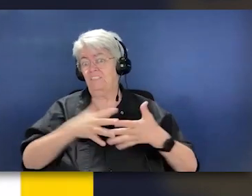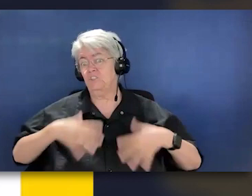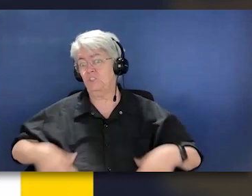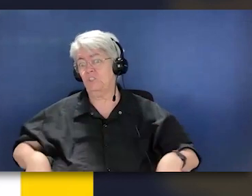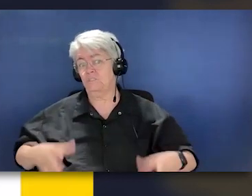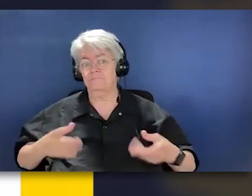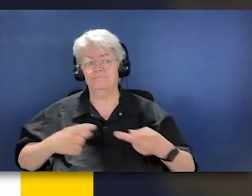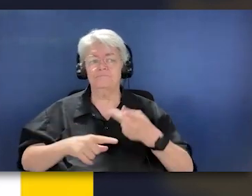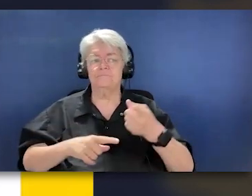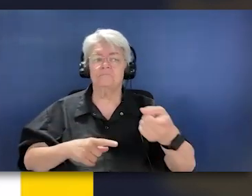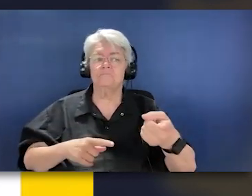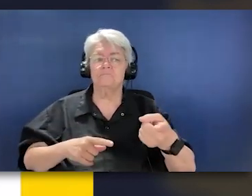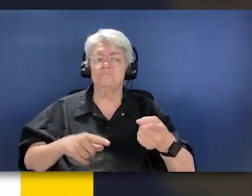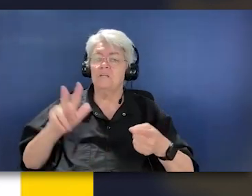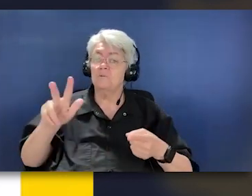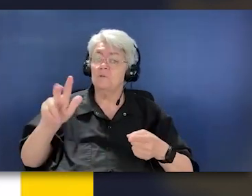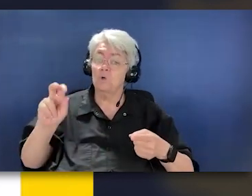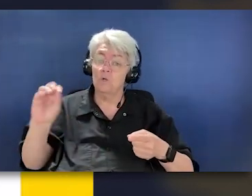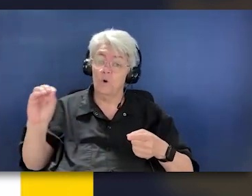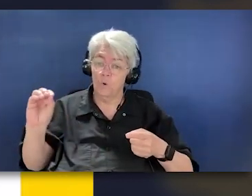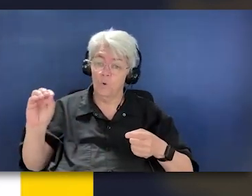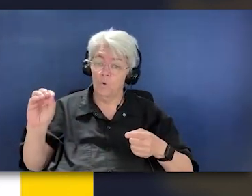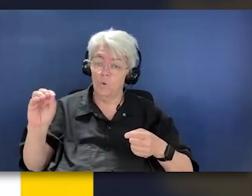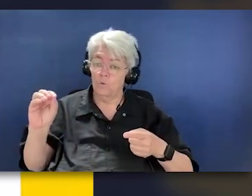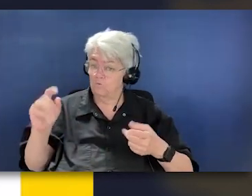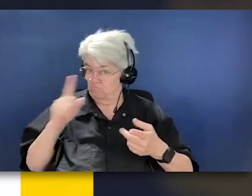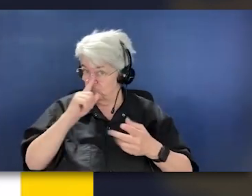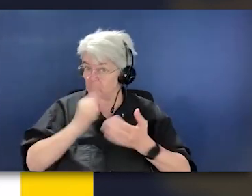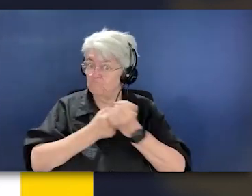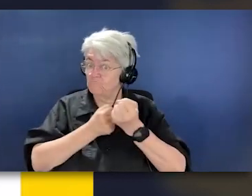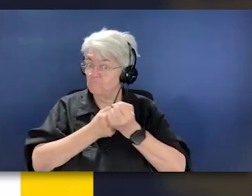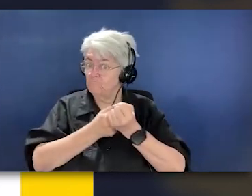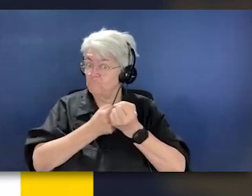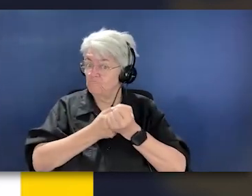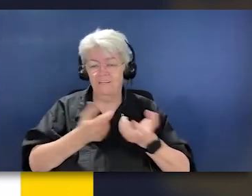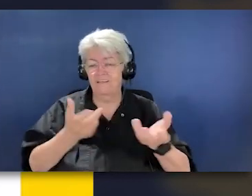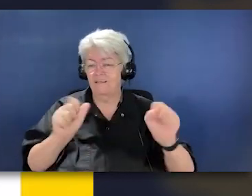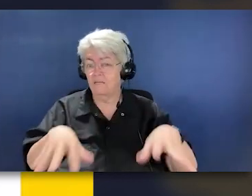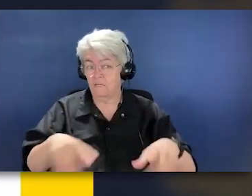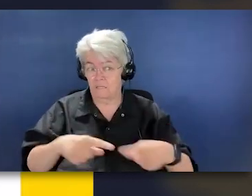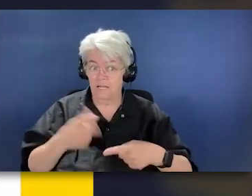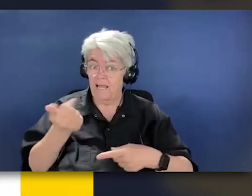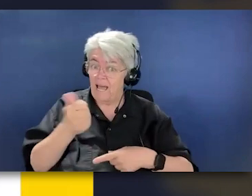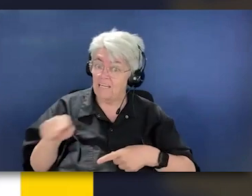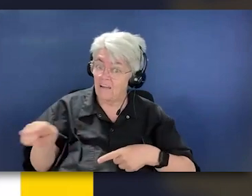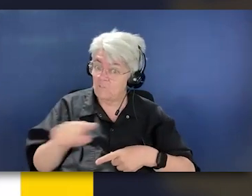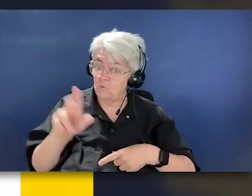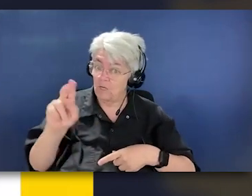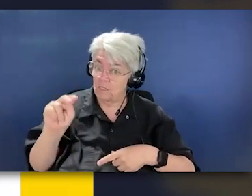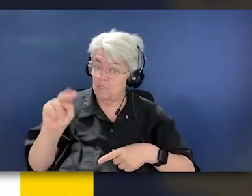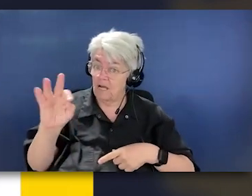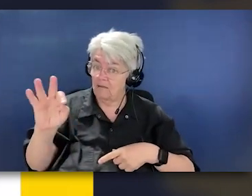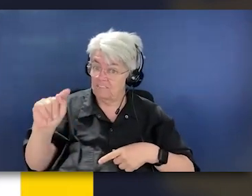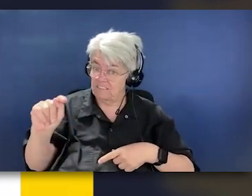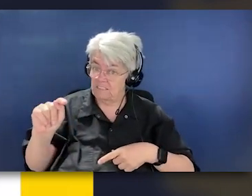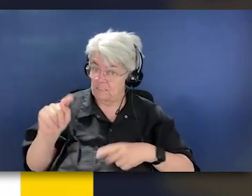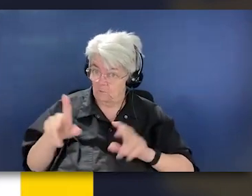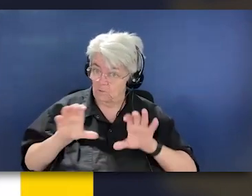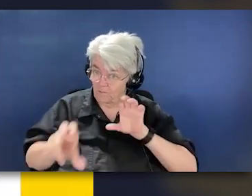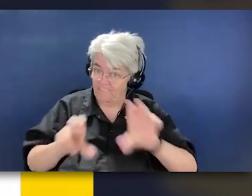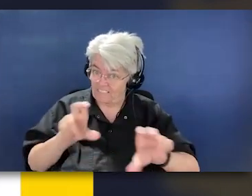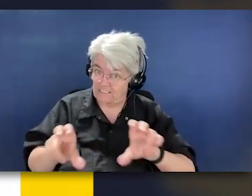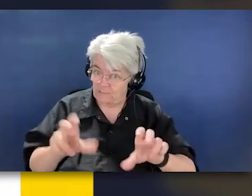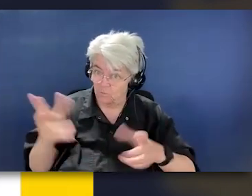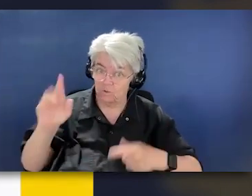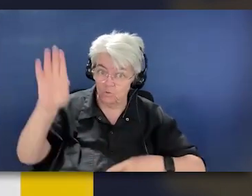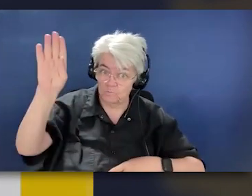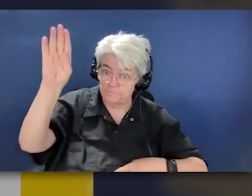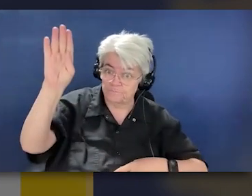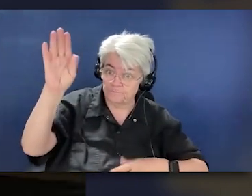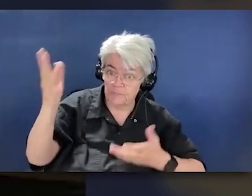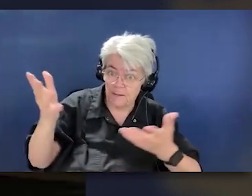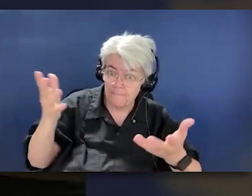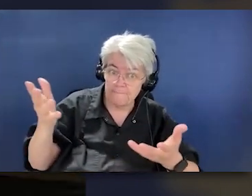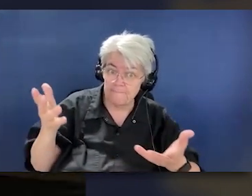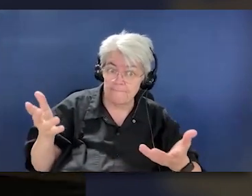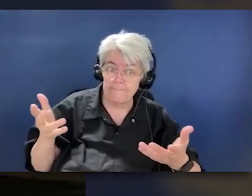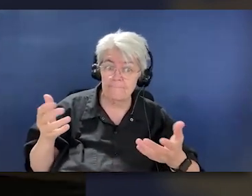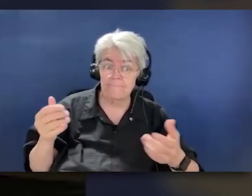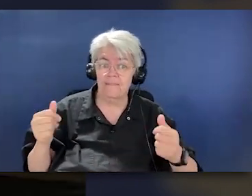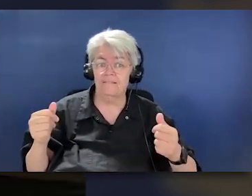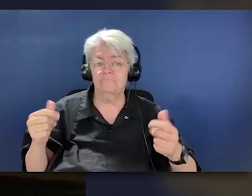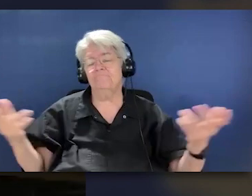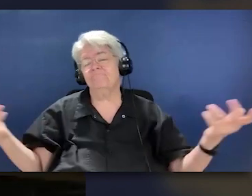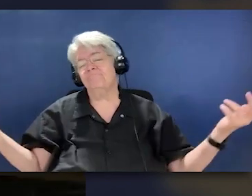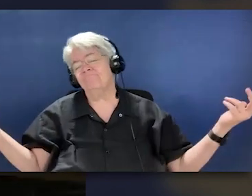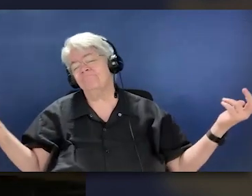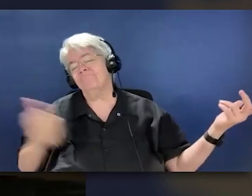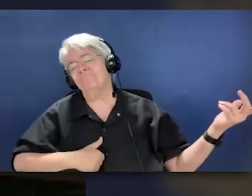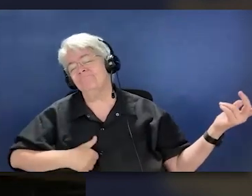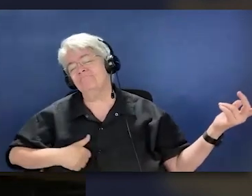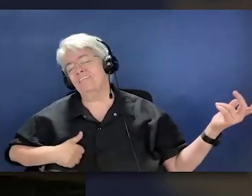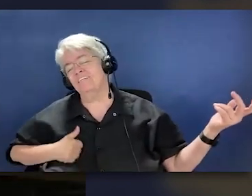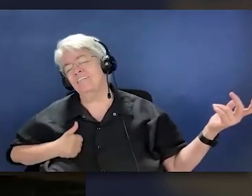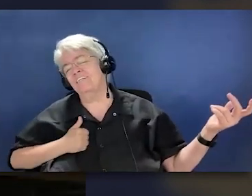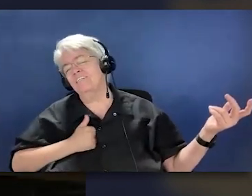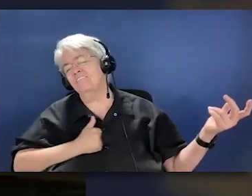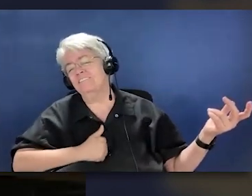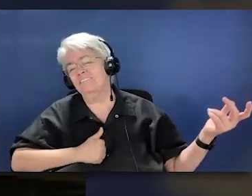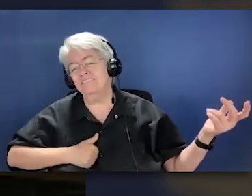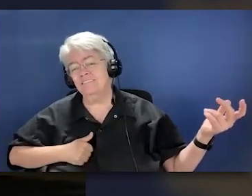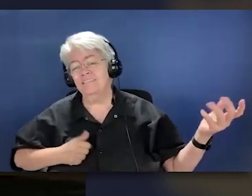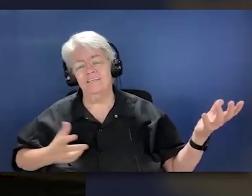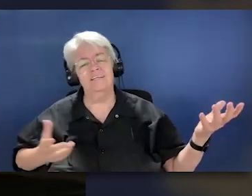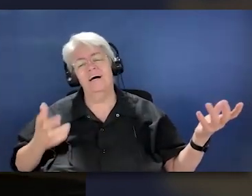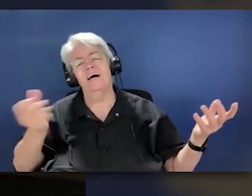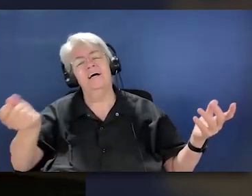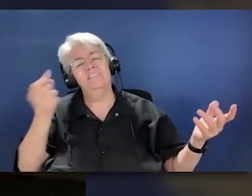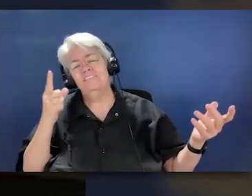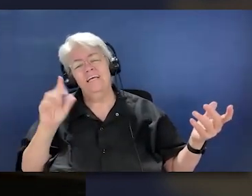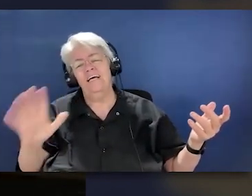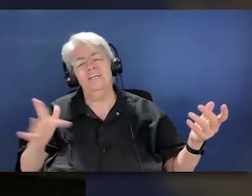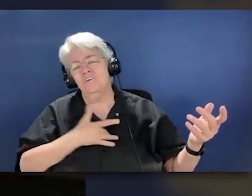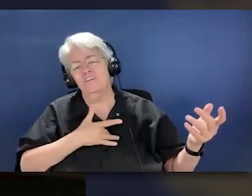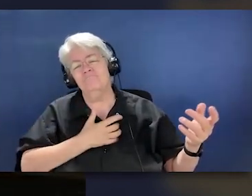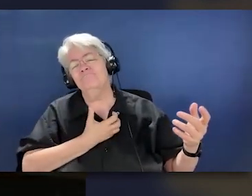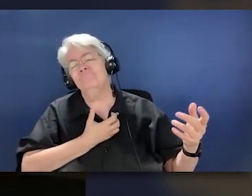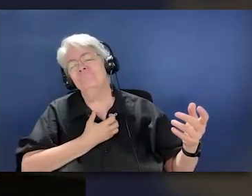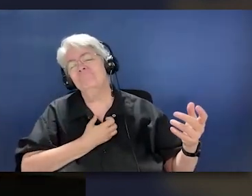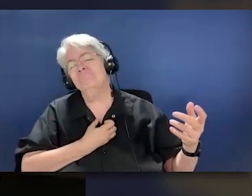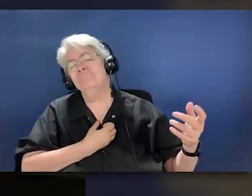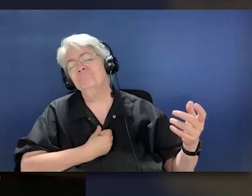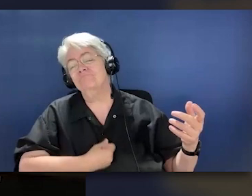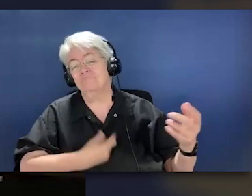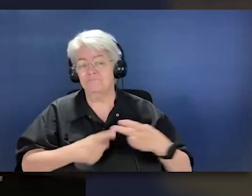buy the 3.0 hype. Do we have any NFT investors who want to—sorry, we feel your pain. NFTs before